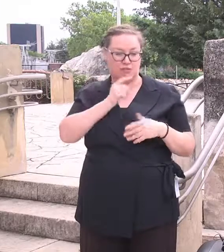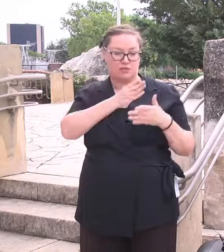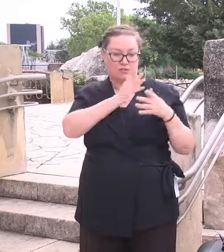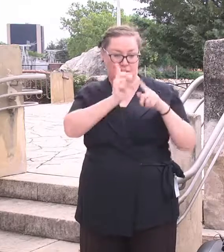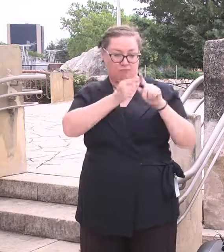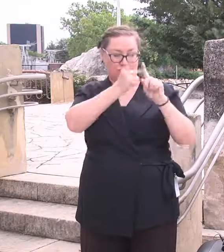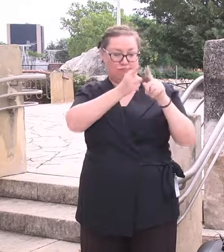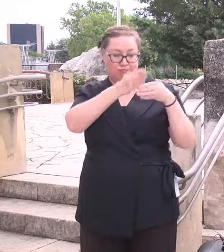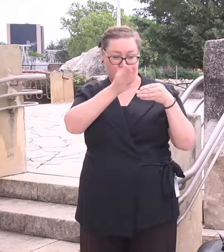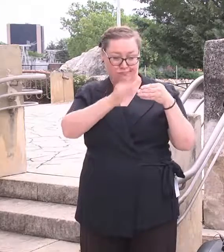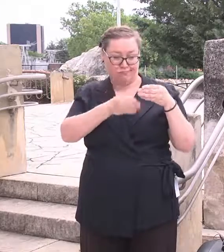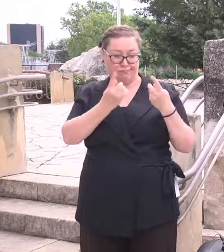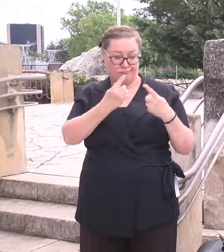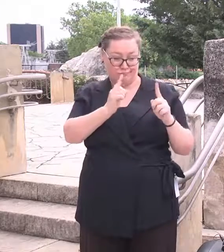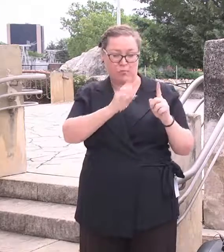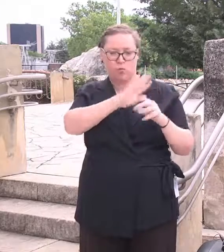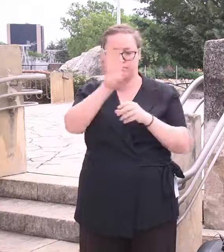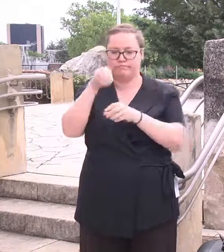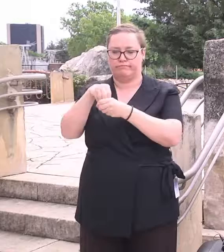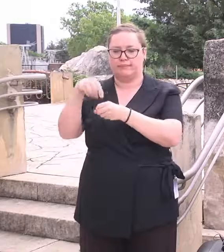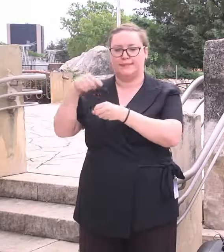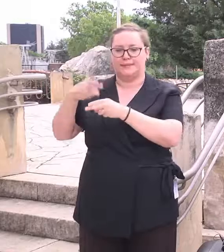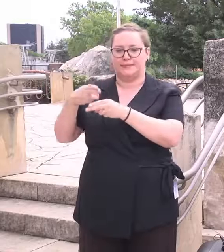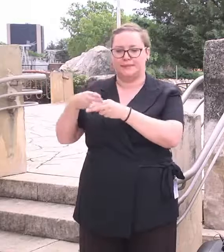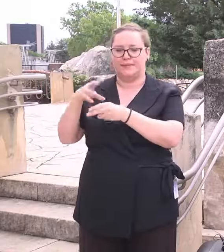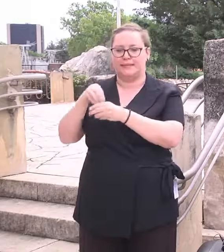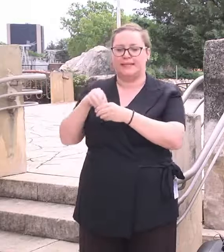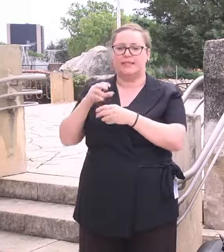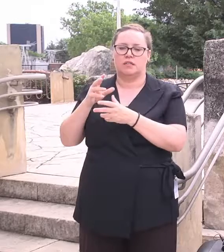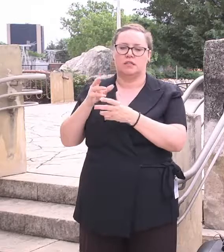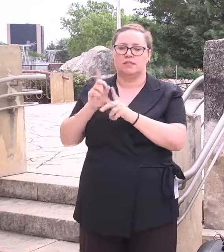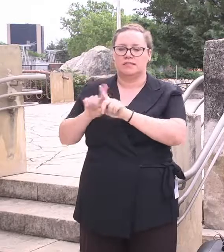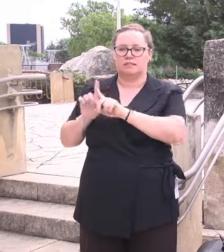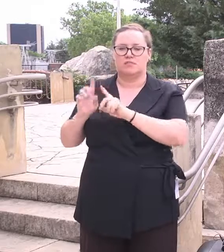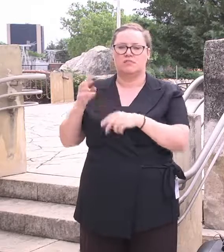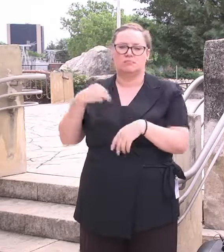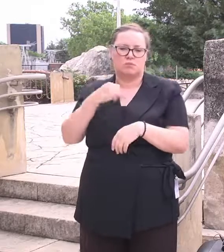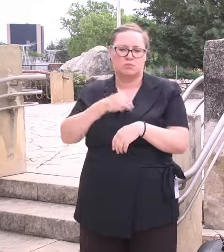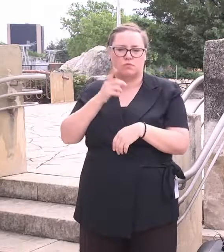drawing which in includes family memberships to the Museum of World Treasures private golf cart